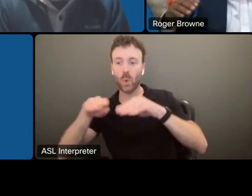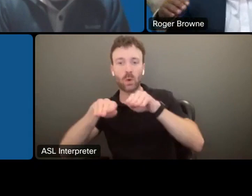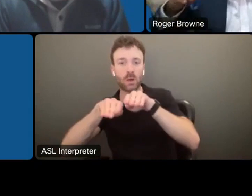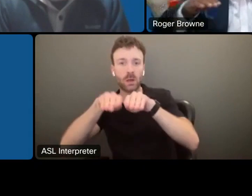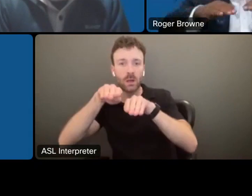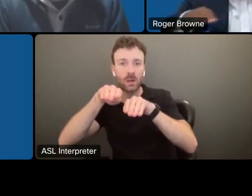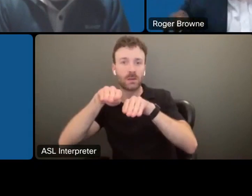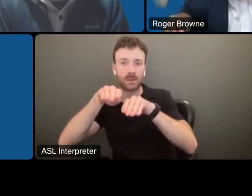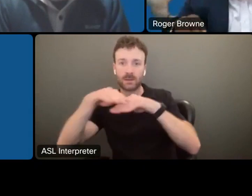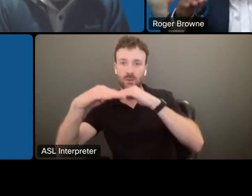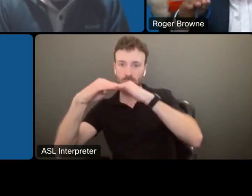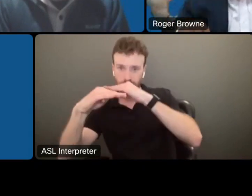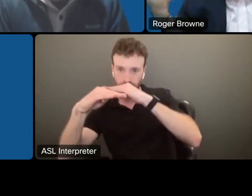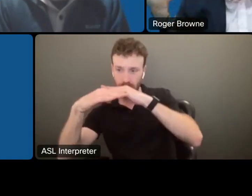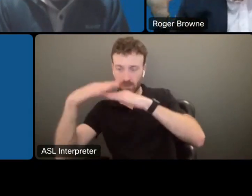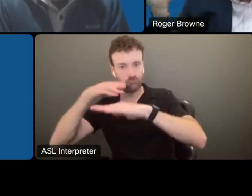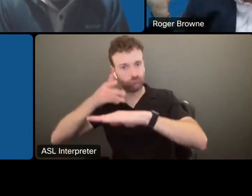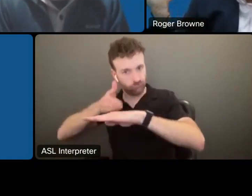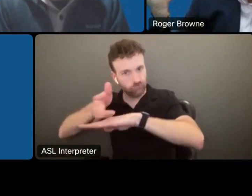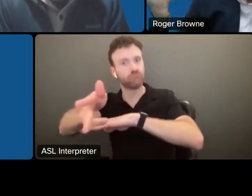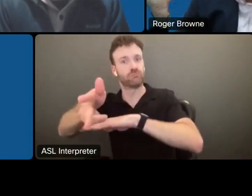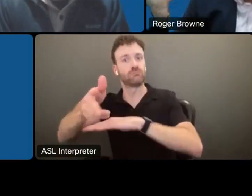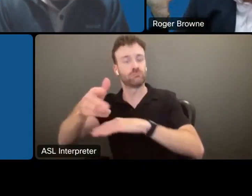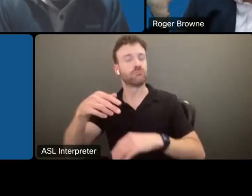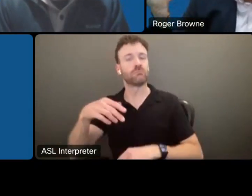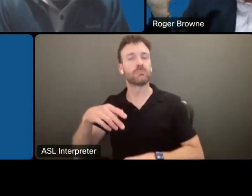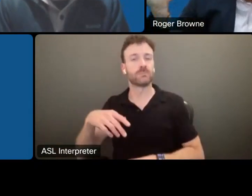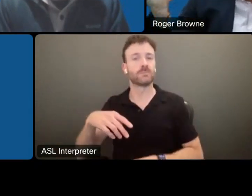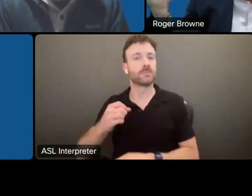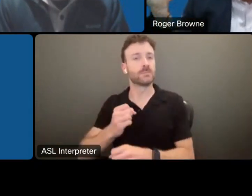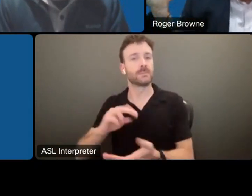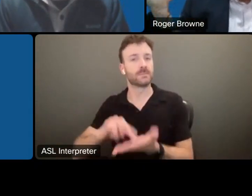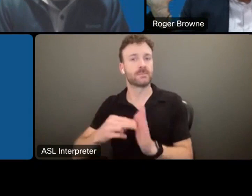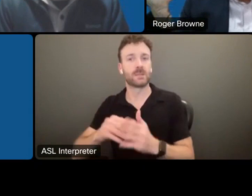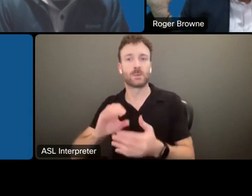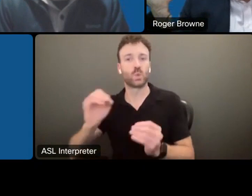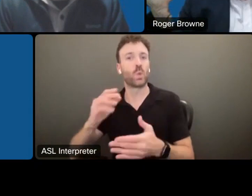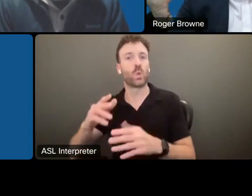that, like it should be flush with the pavement. So you don't have those types of issued.